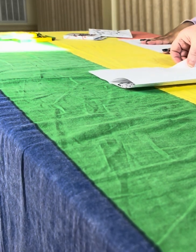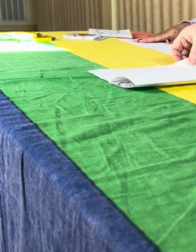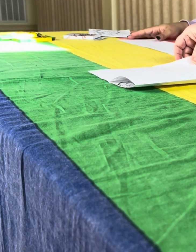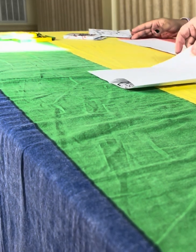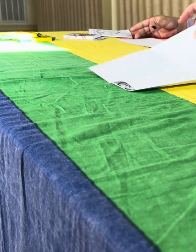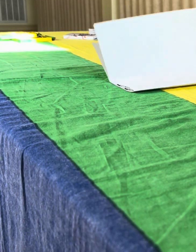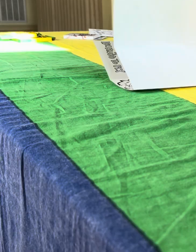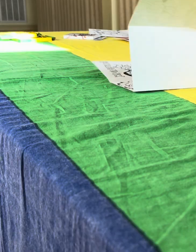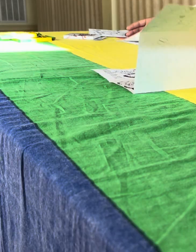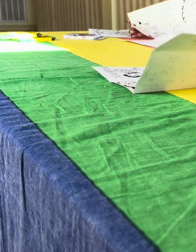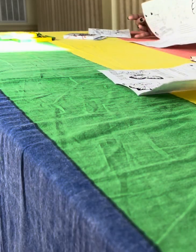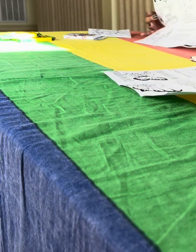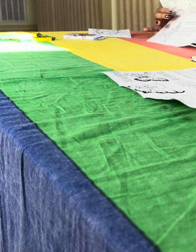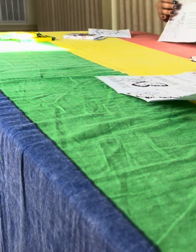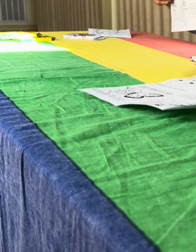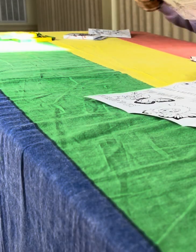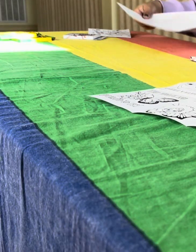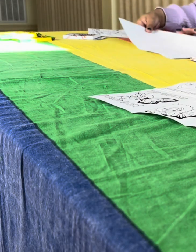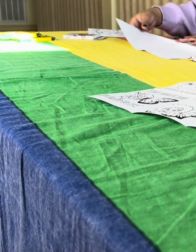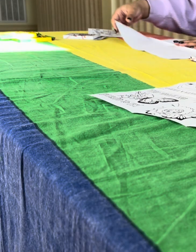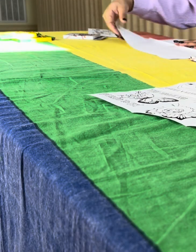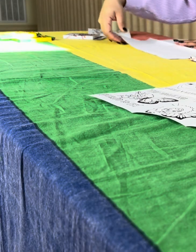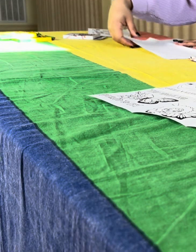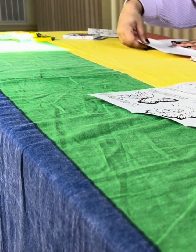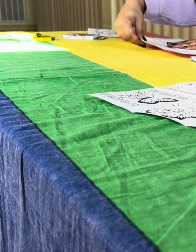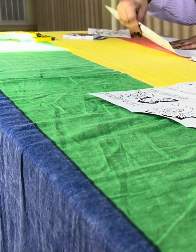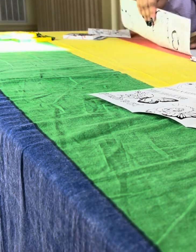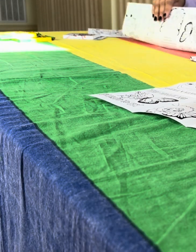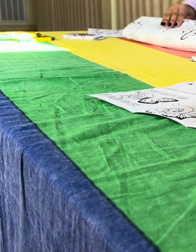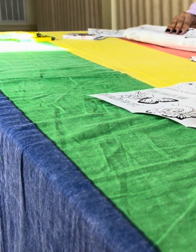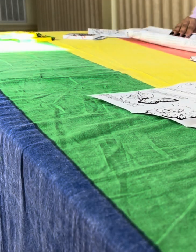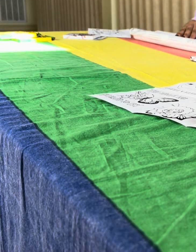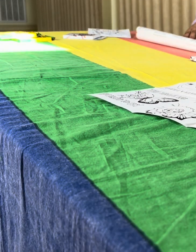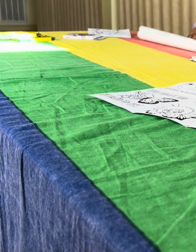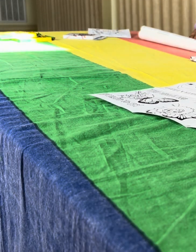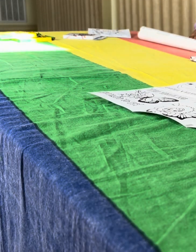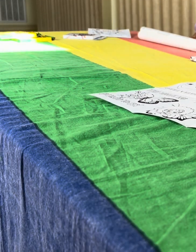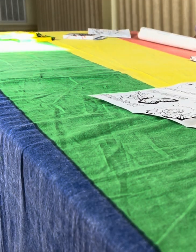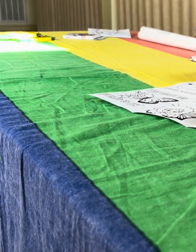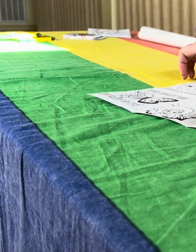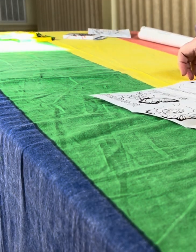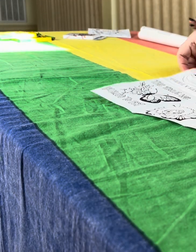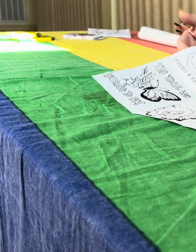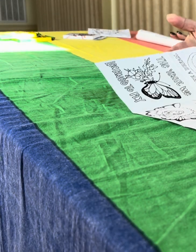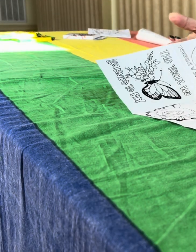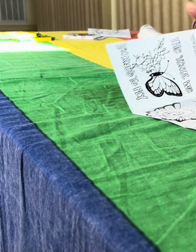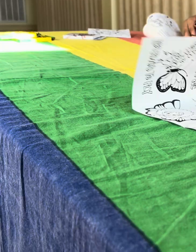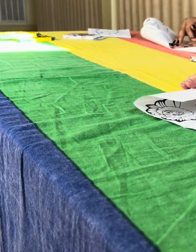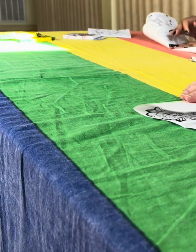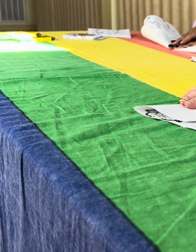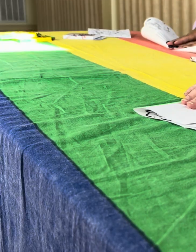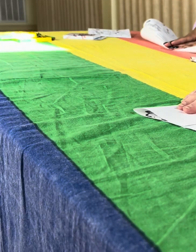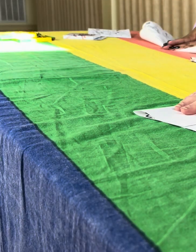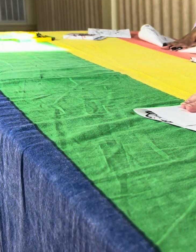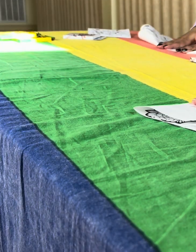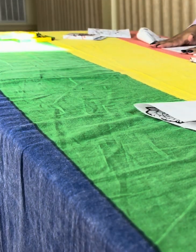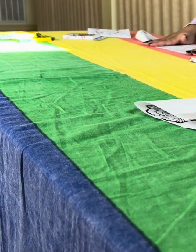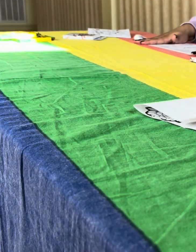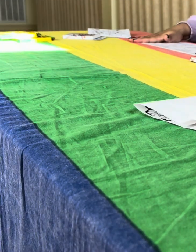way. And then in fourths. So this way, and then this way.